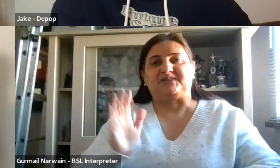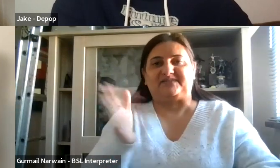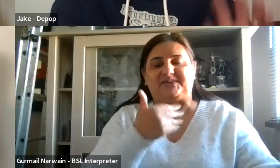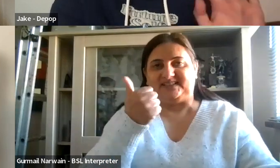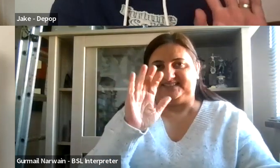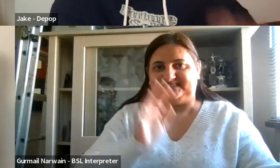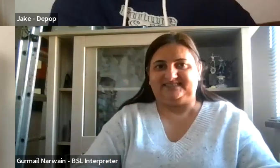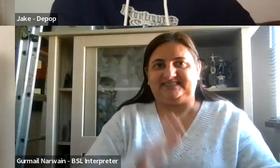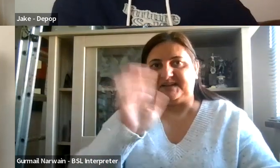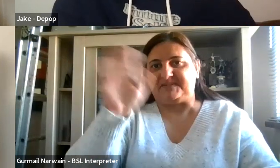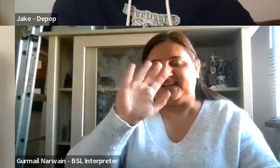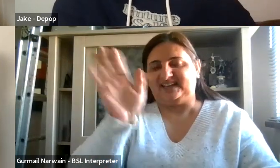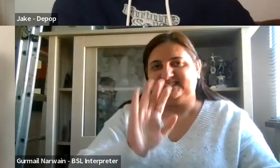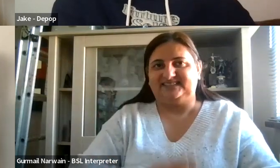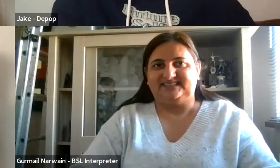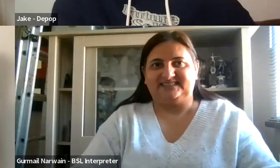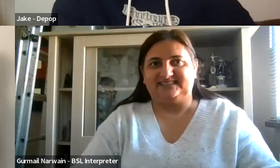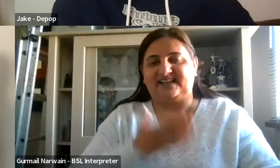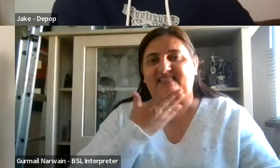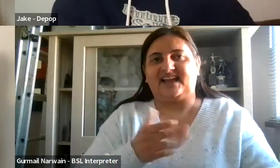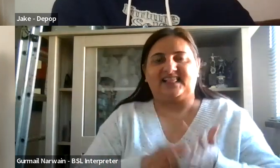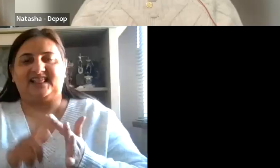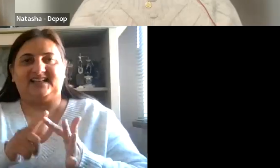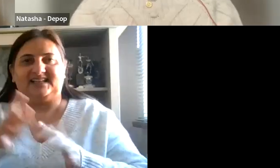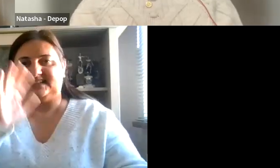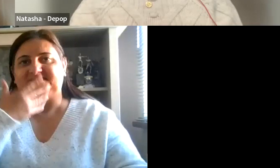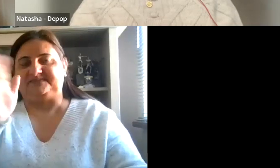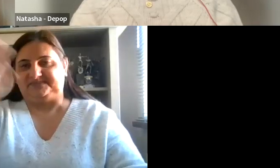Thanks very much, everyone. It's pulled away from me. Thank you very much everyone. Thanks, Lee. Thank you. Bye from me. Thank you.